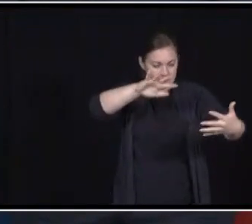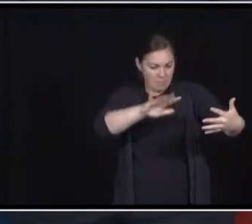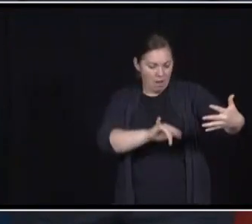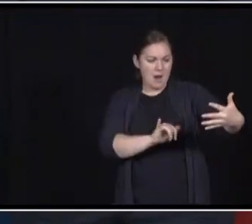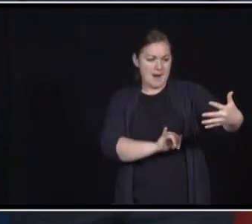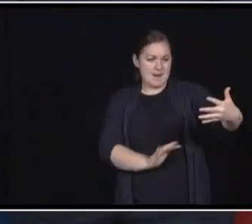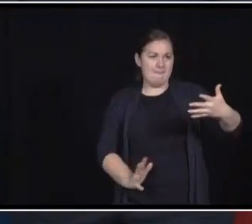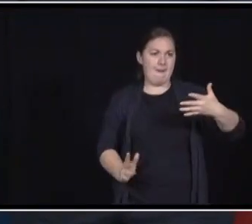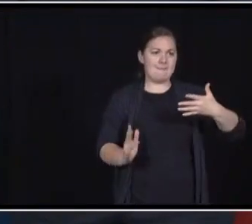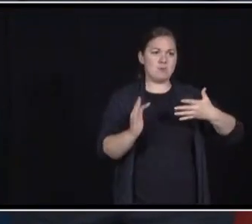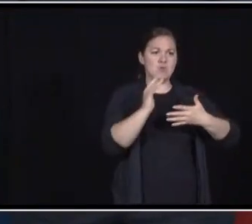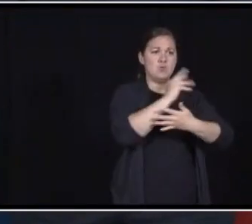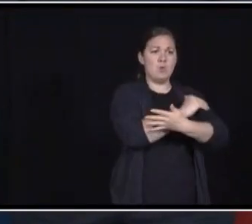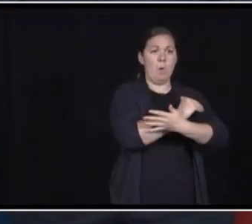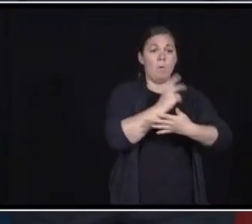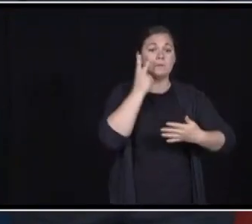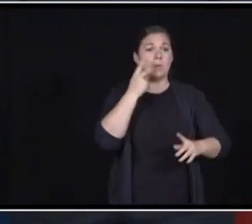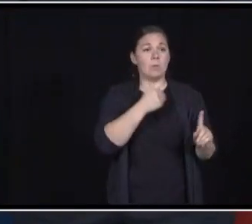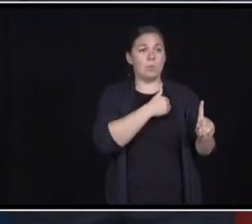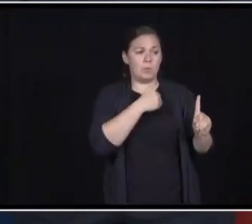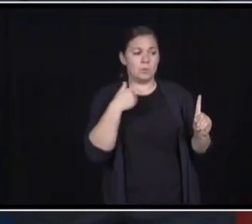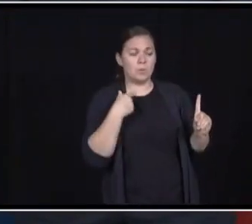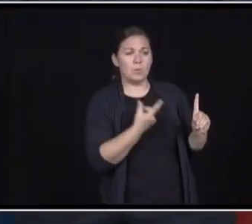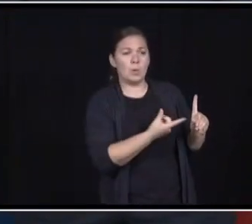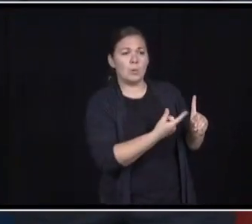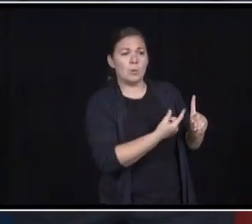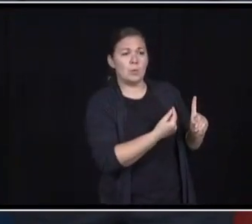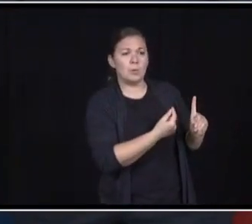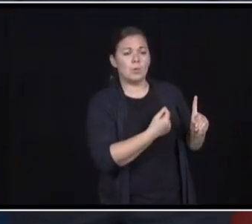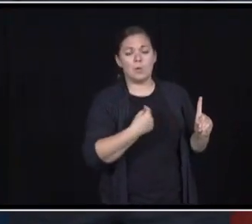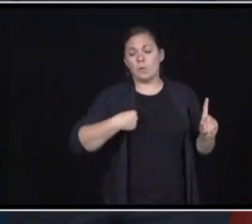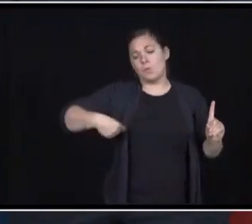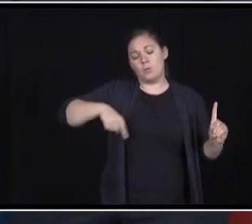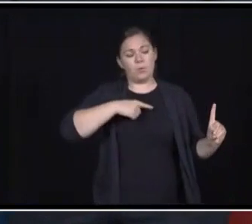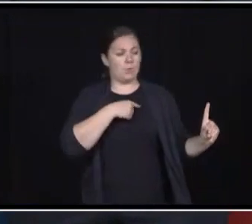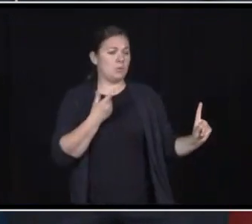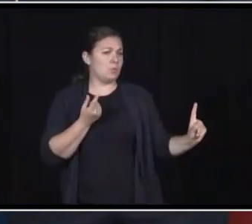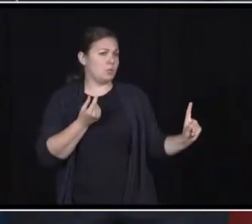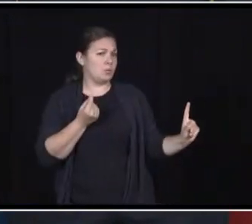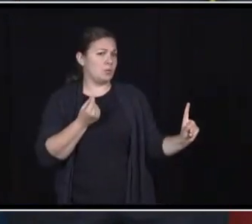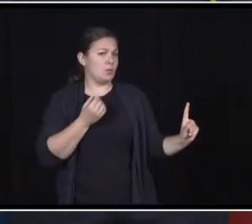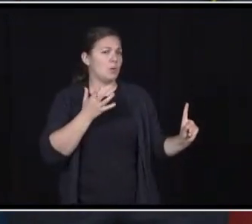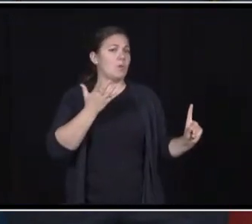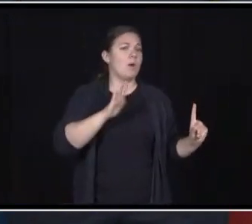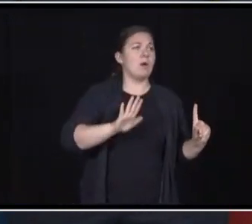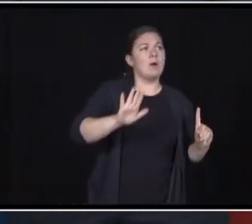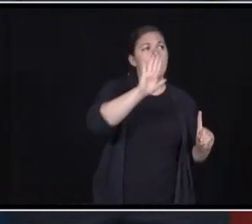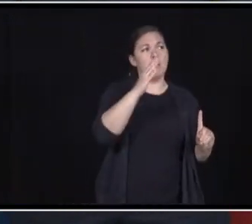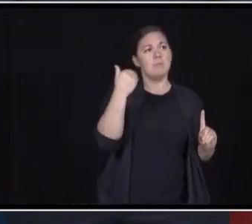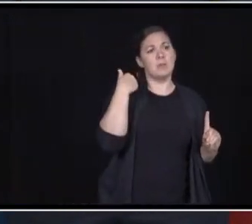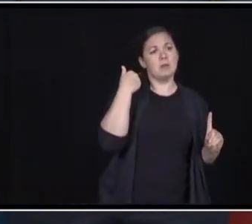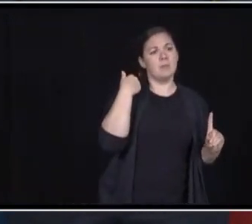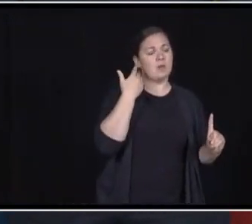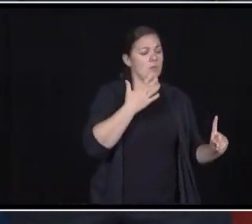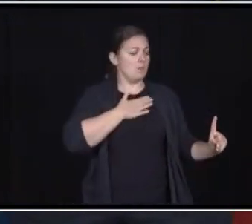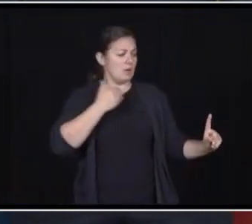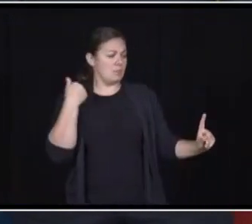We are asking them to give more data to make sure it supports any further attempts to be can handle that.